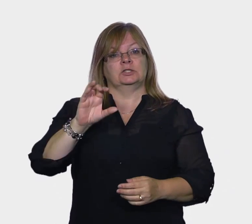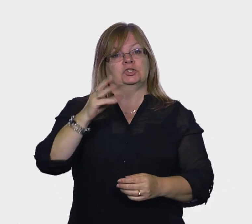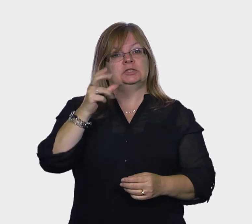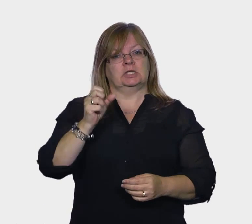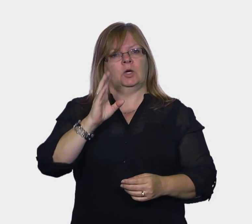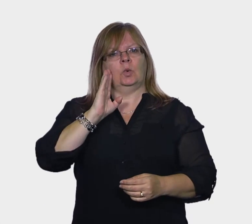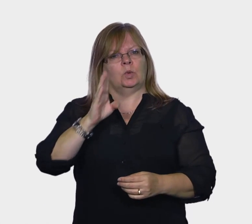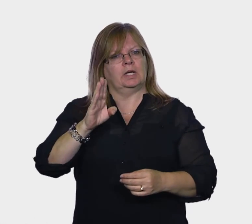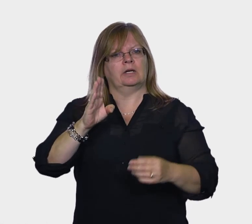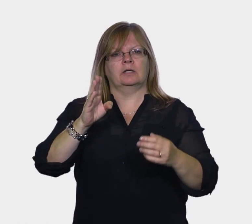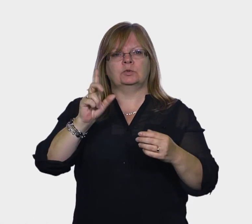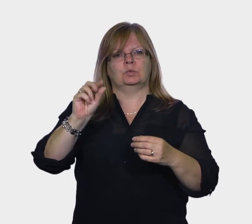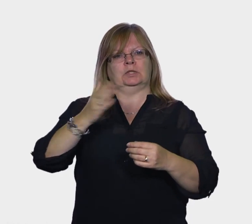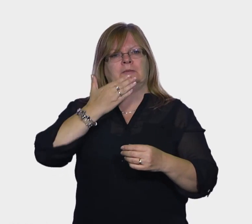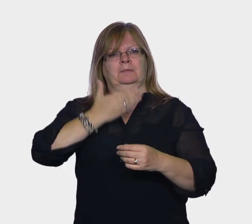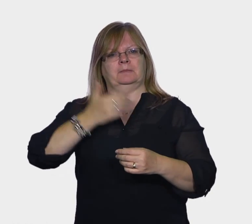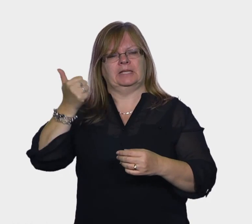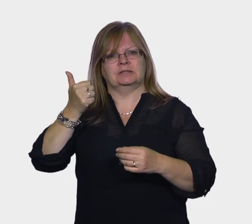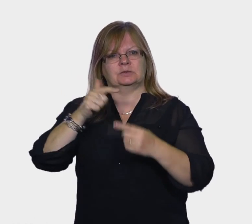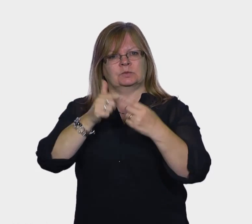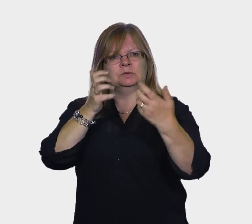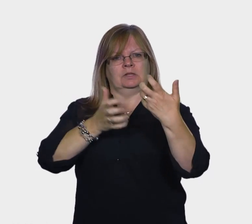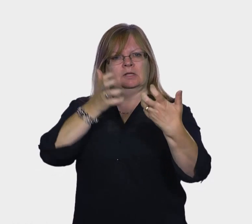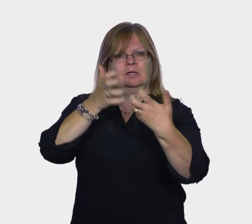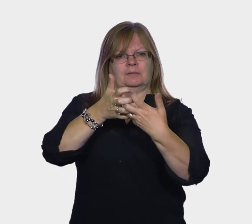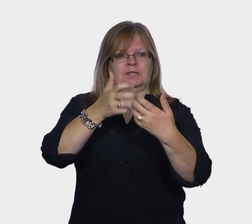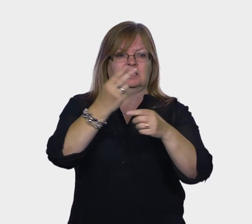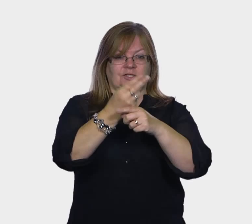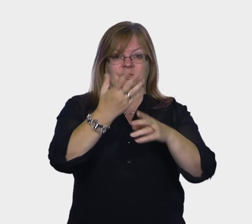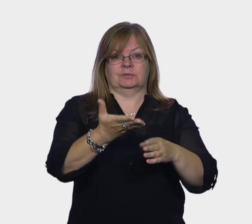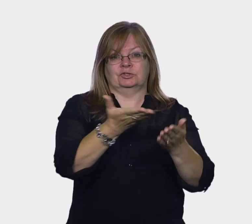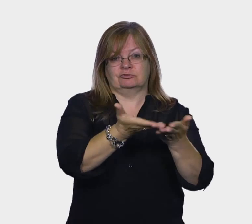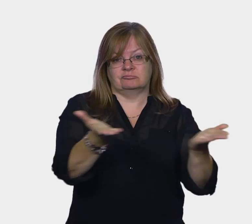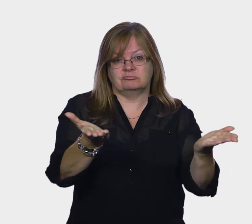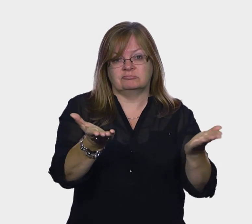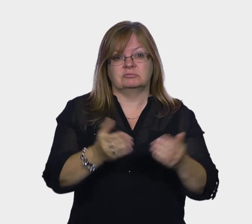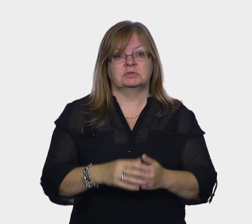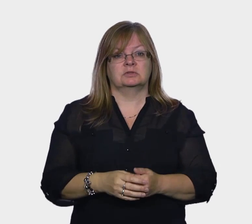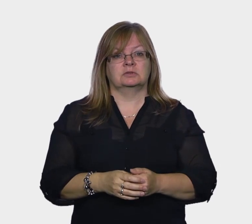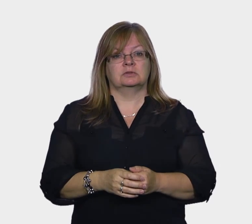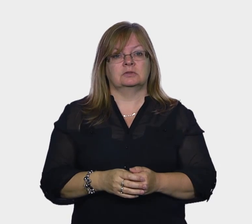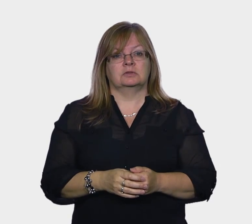CHS will do its best to accommodate consumers